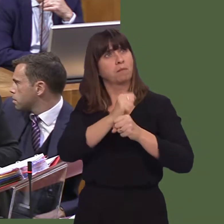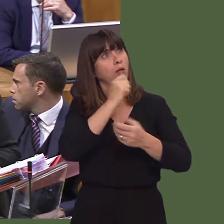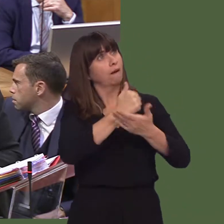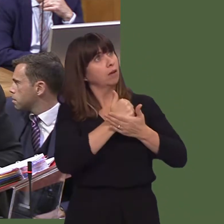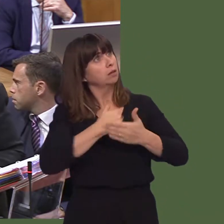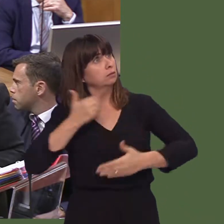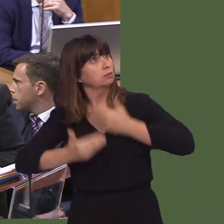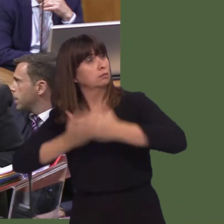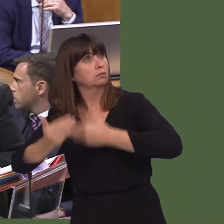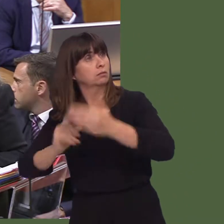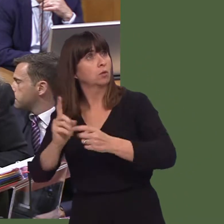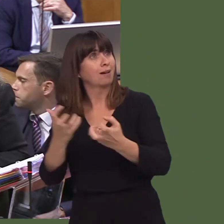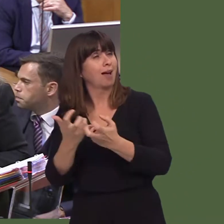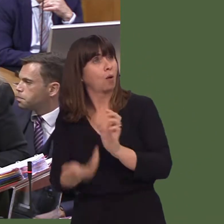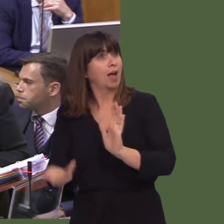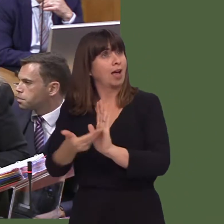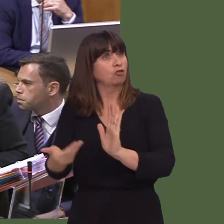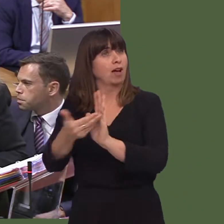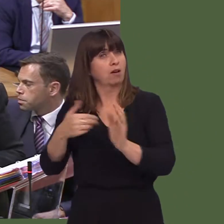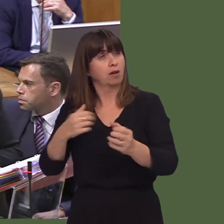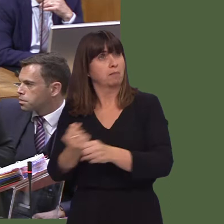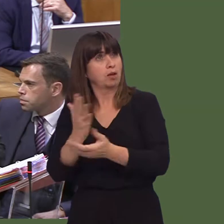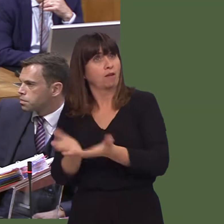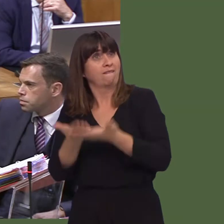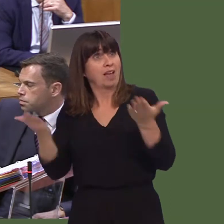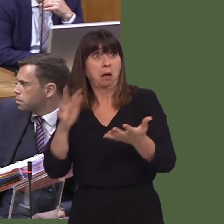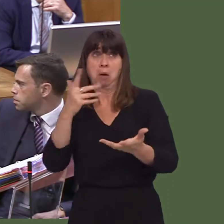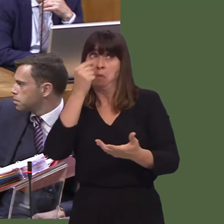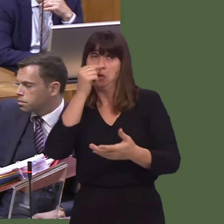new or additional steps might be taken, and including any legislation that might be appropriate.